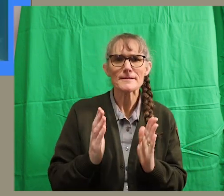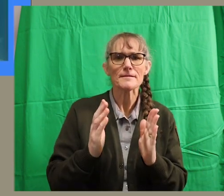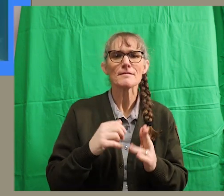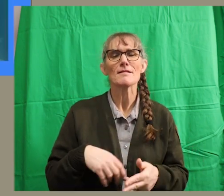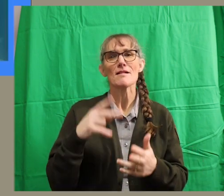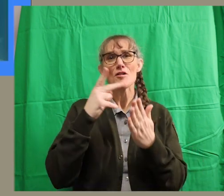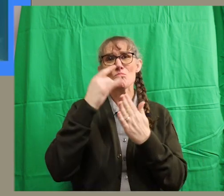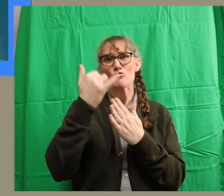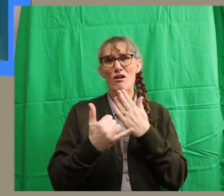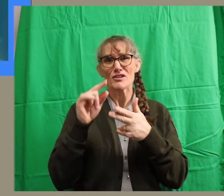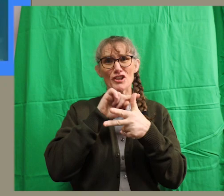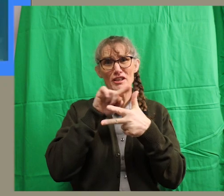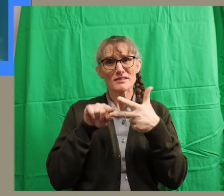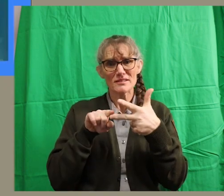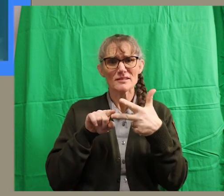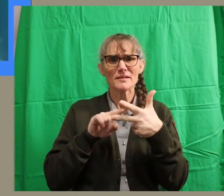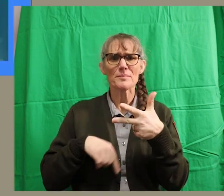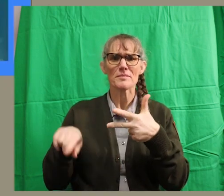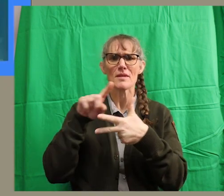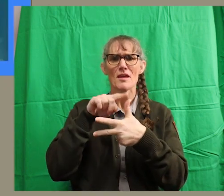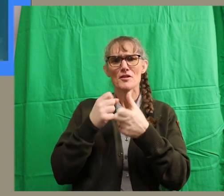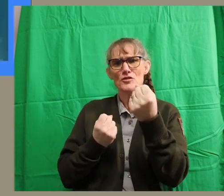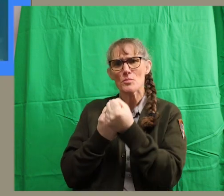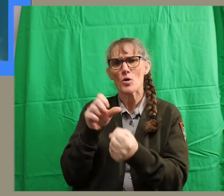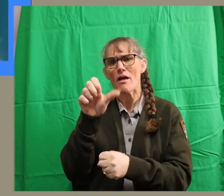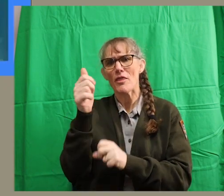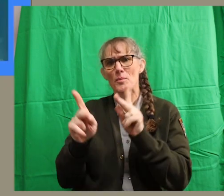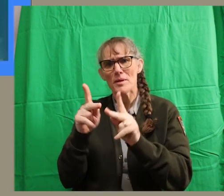and I've done quite a few projects for other paleontologists,